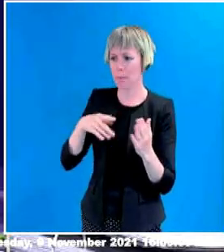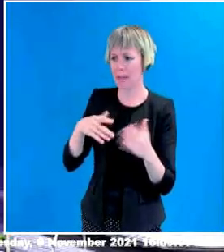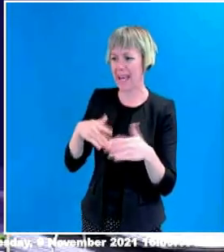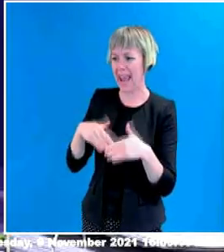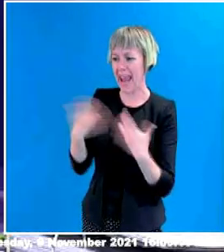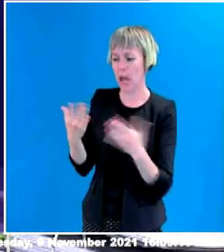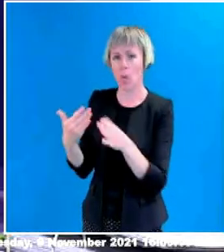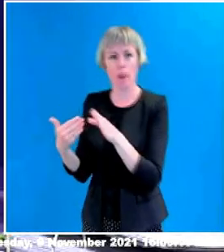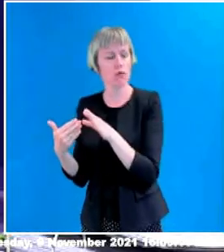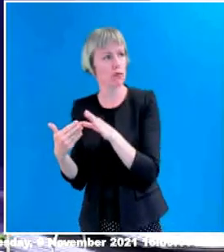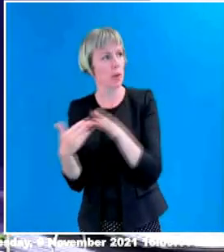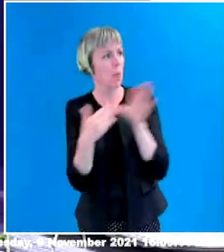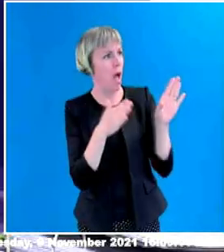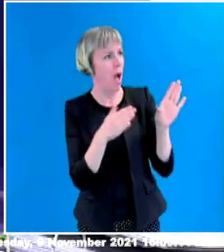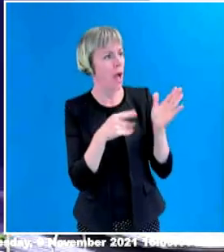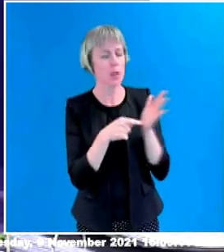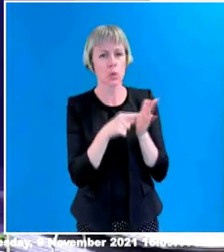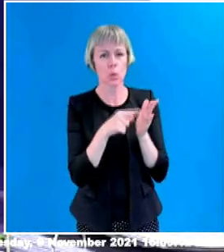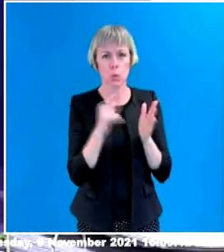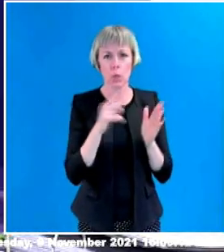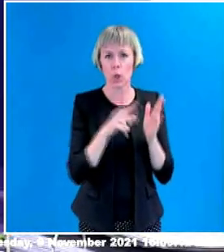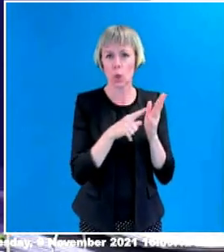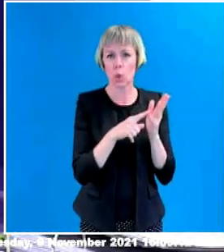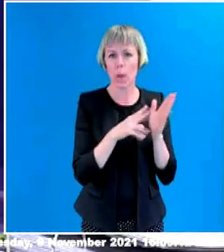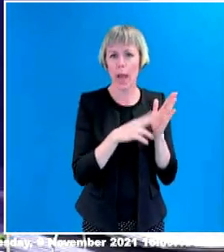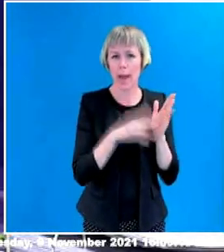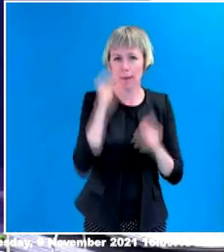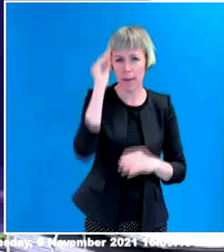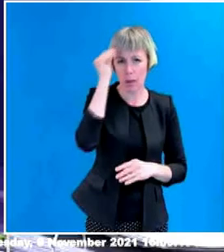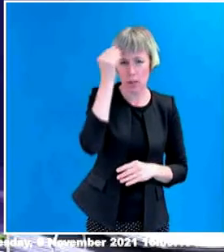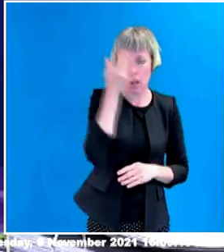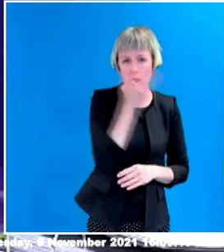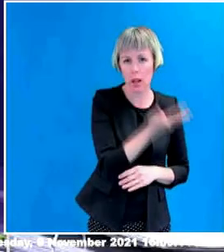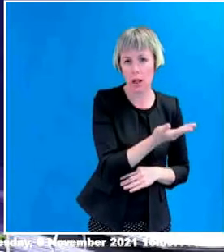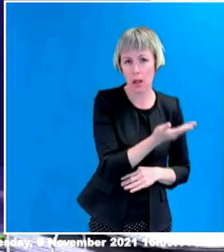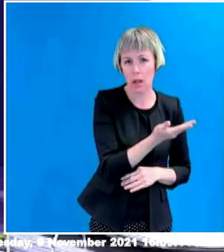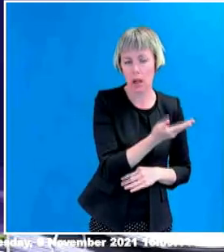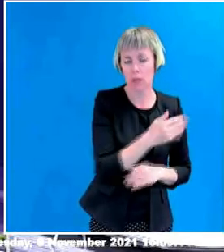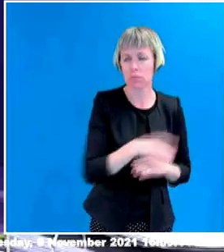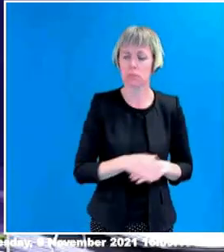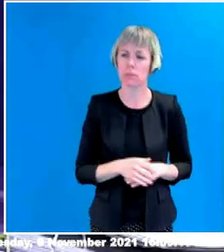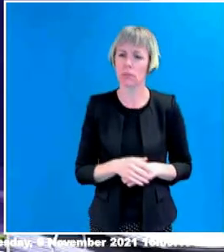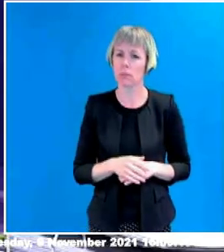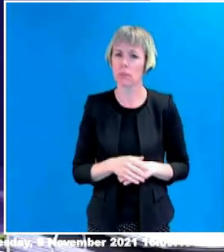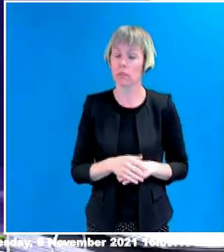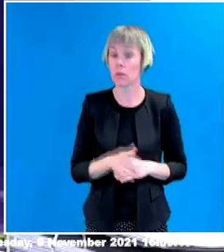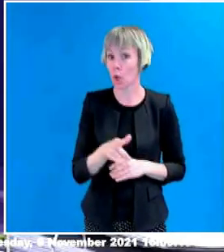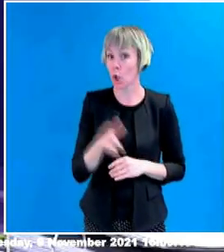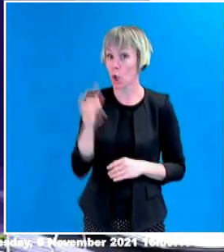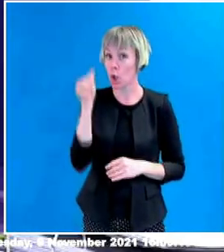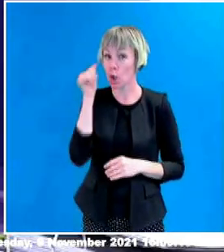And so on. You would be aware of the fact that the submissions made to the Committee are